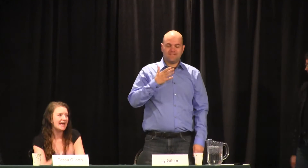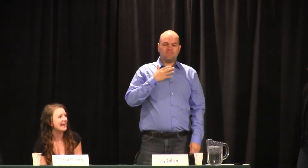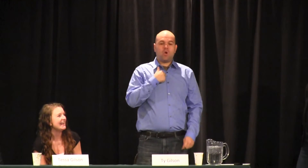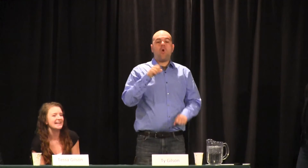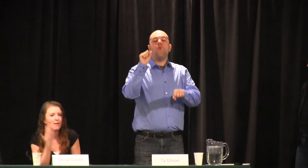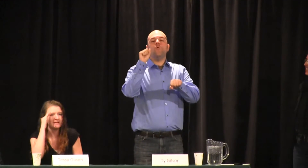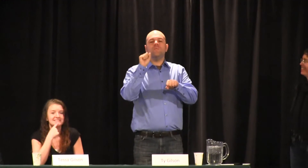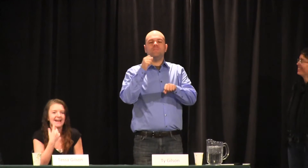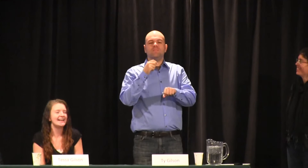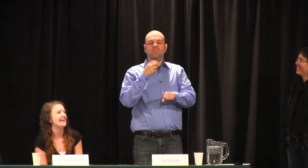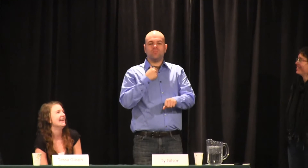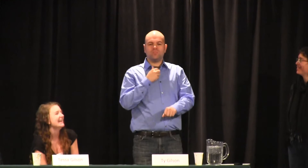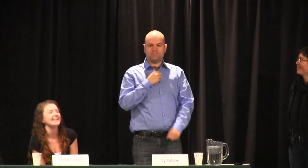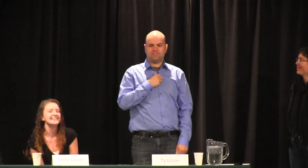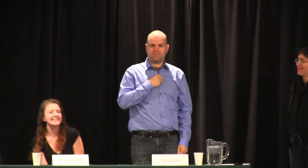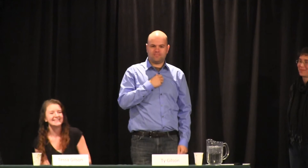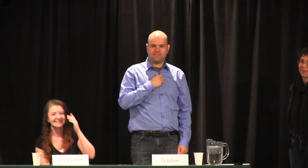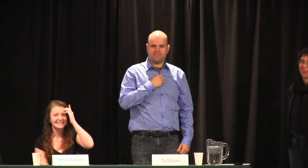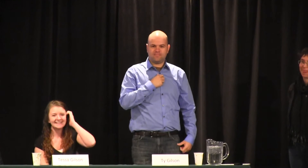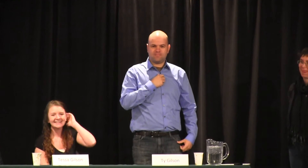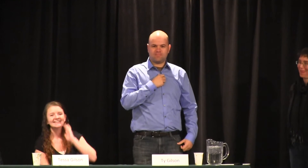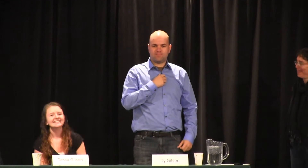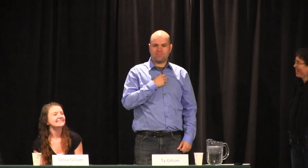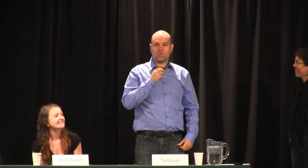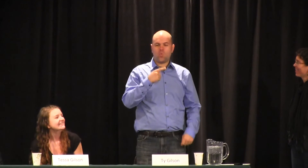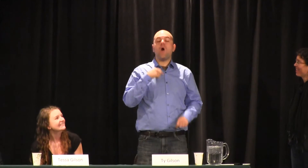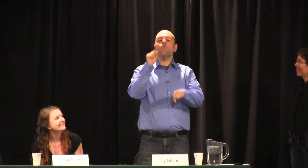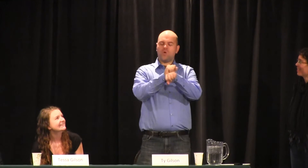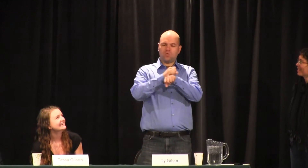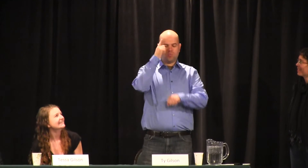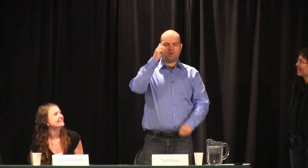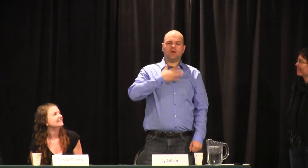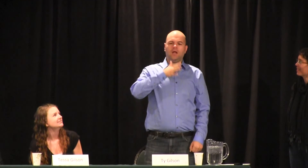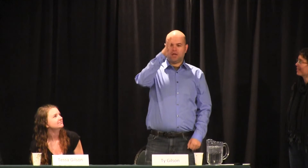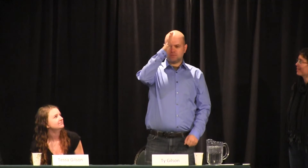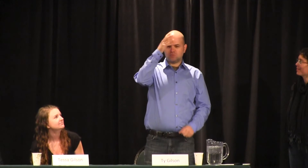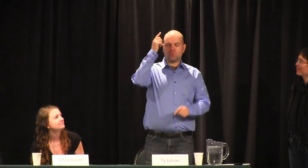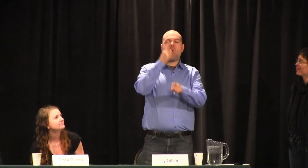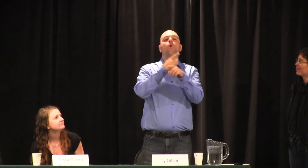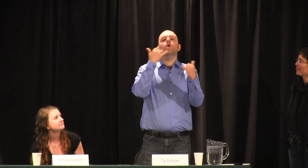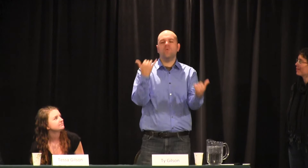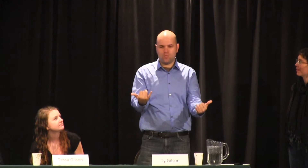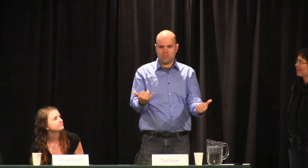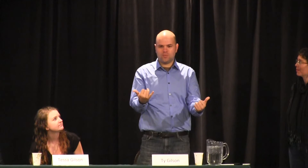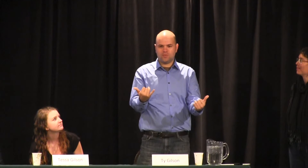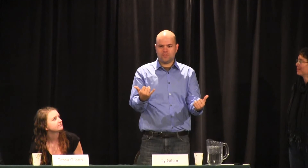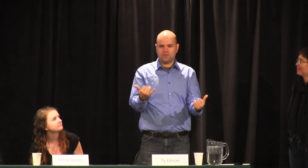I didn't know what else to say. Ty: Well, I'm working currently at my father's farm.